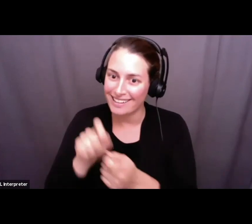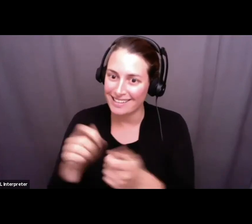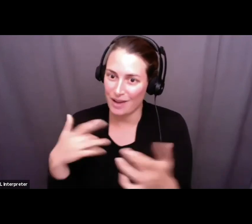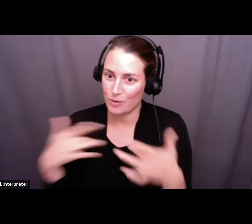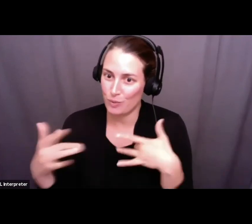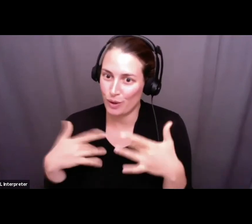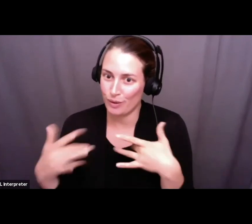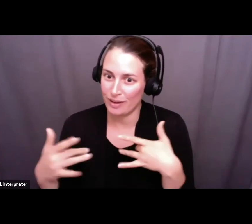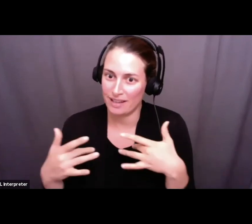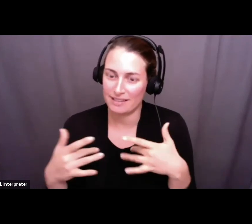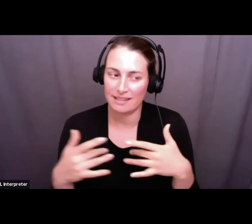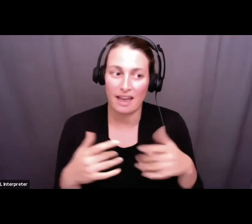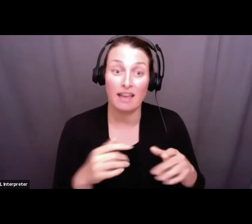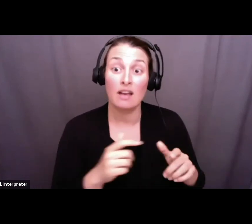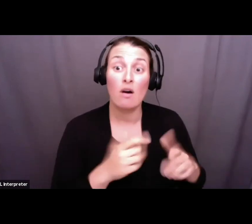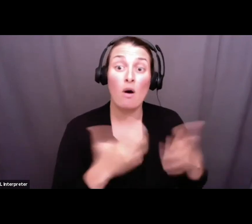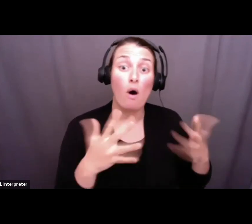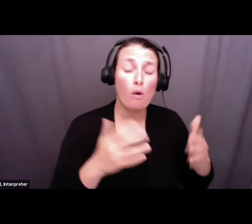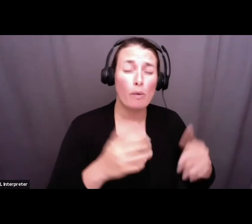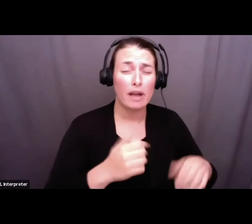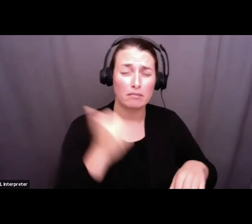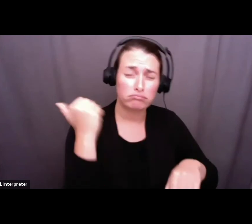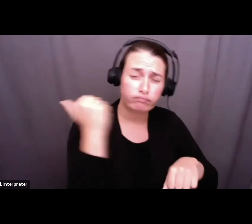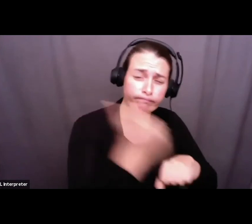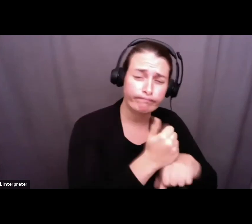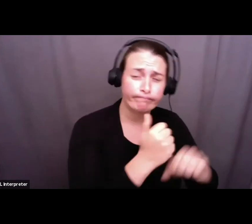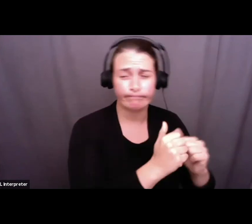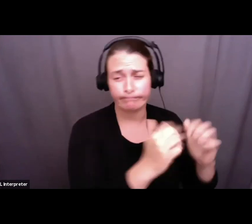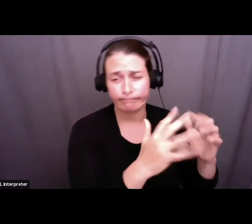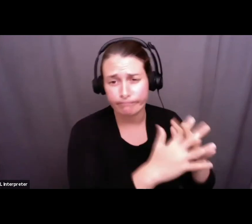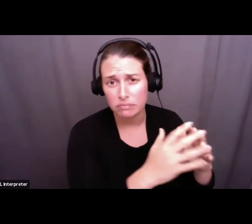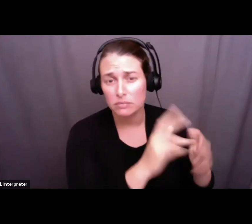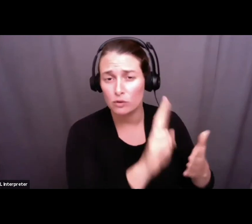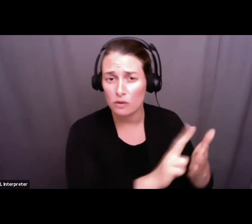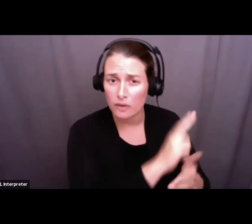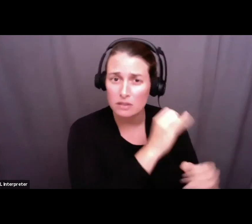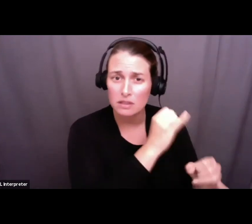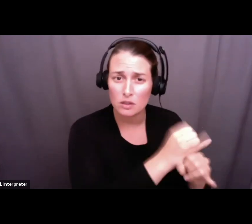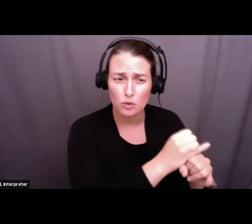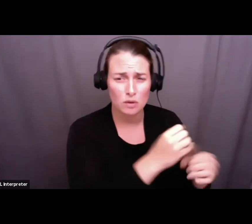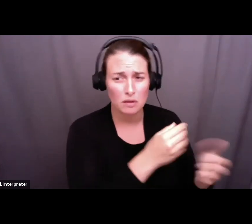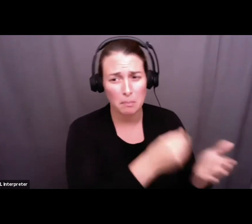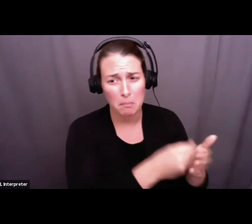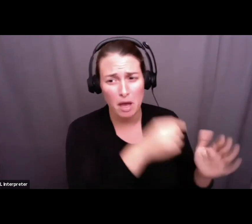that may be well funded and well poised getting more money, and those other institutions who